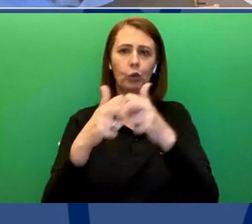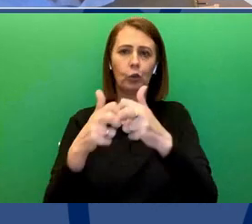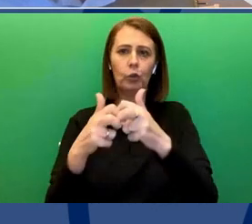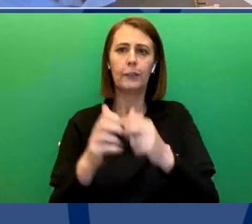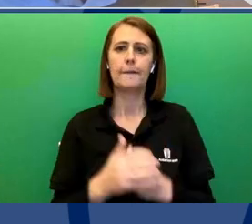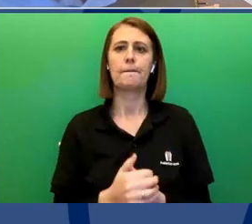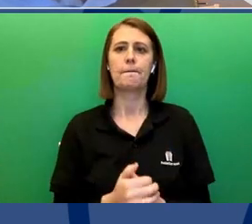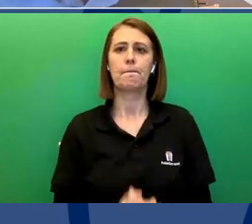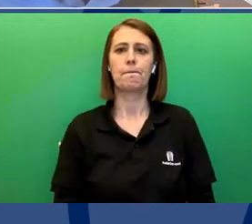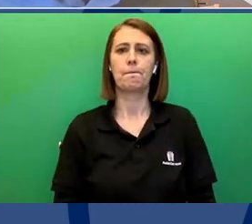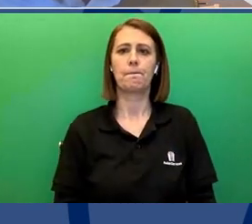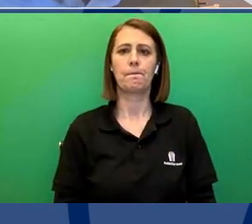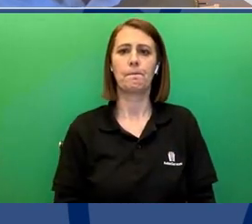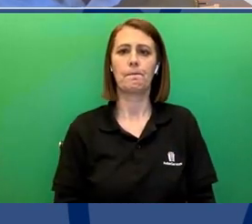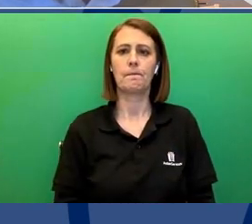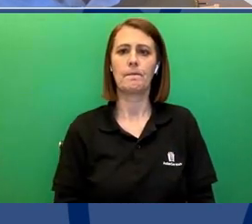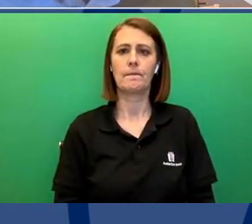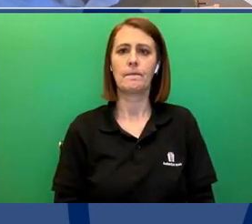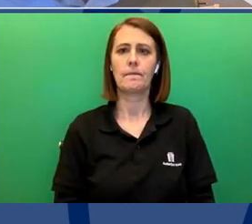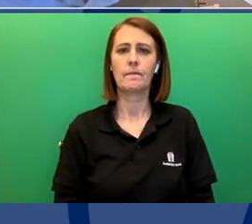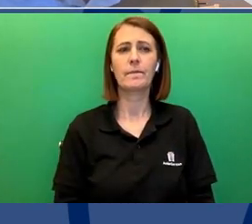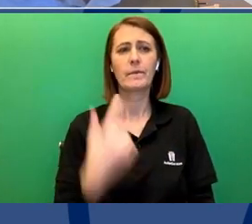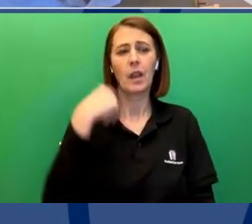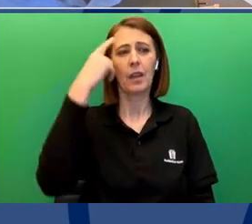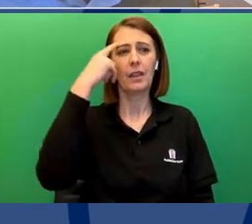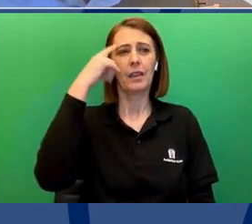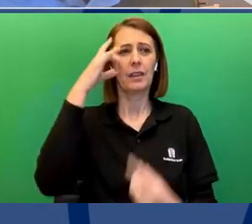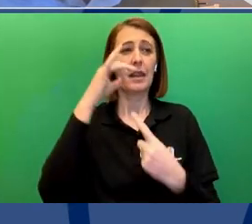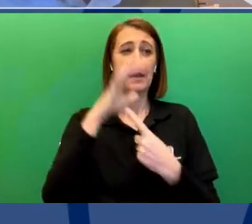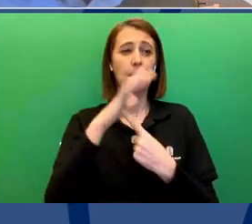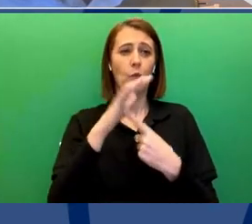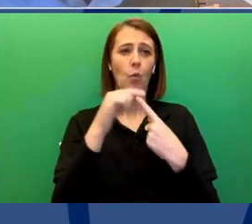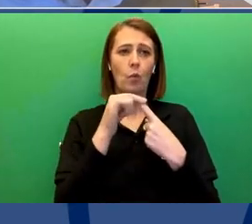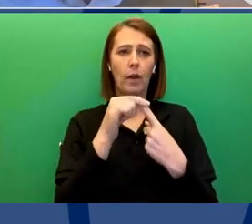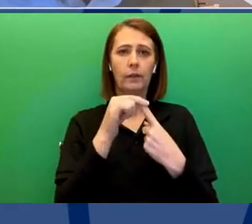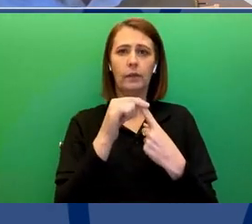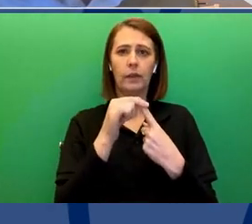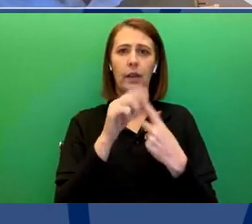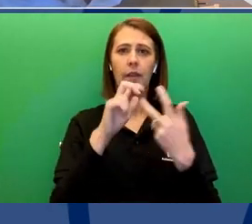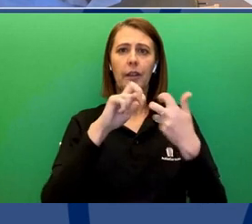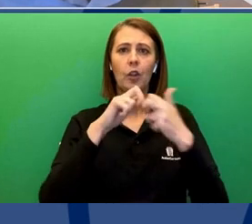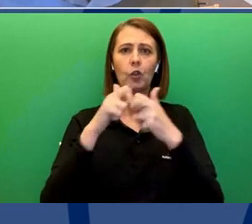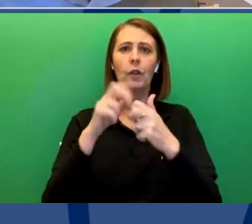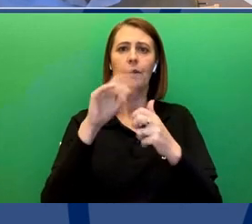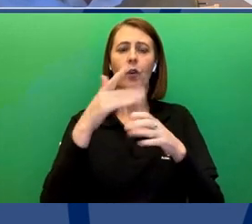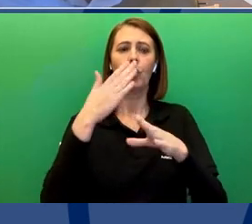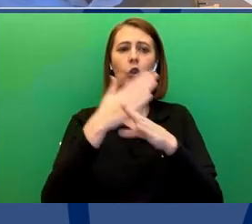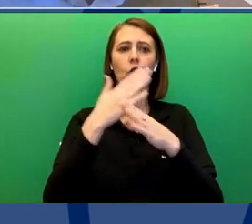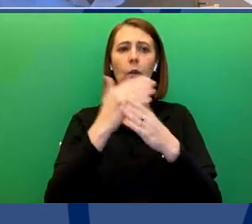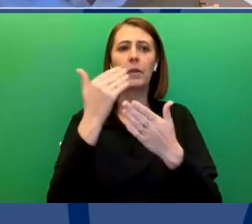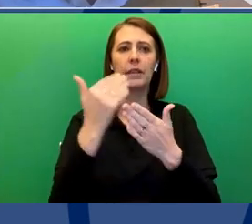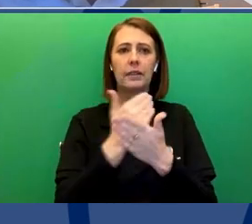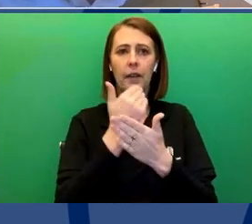think the key one is the issue of the Jobsaver turnover threshold. So for larger firms, it